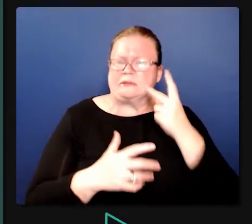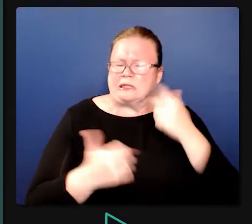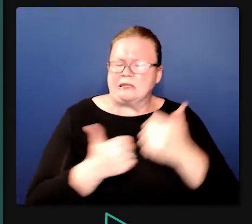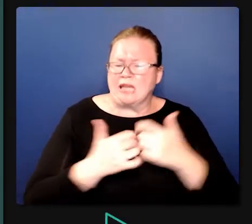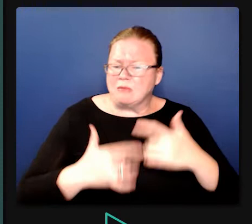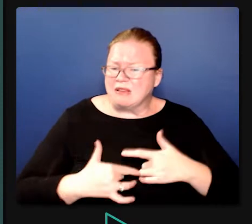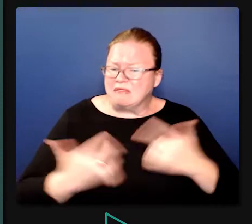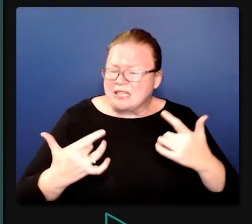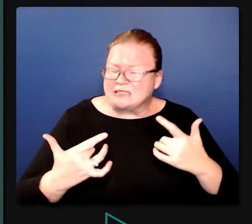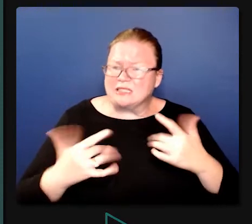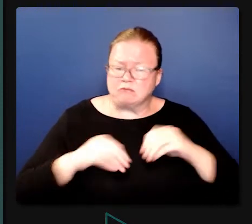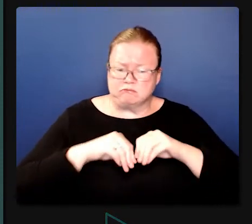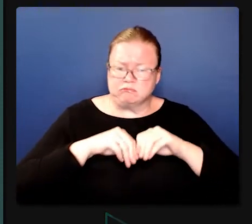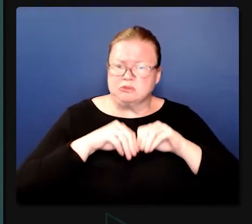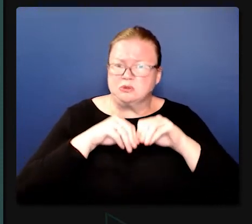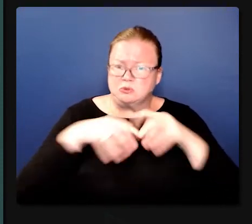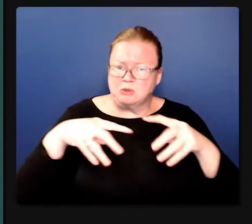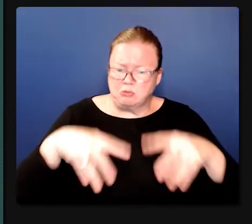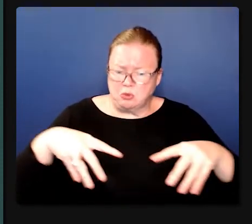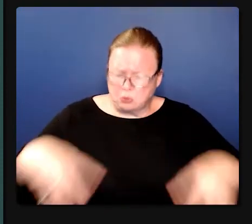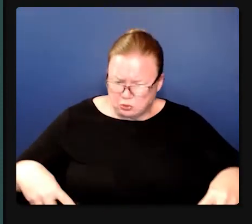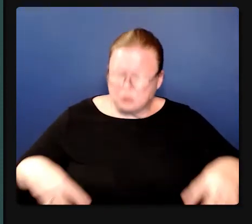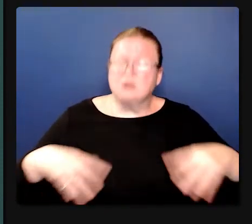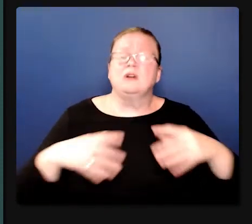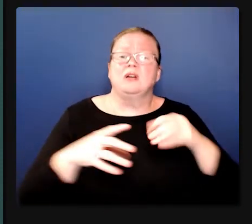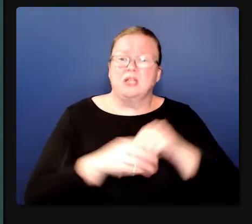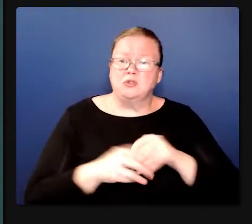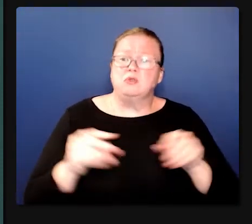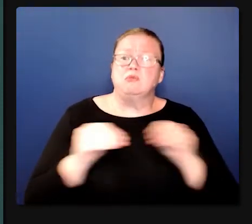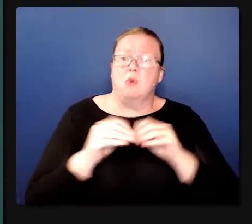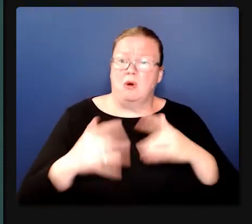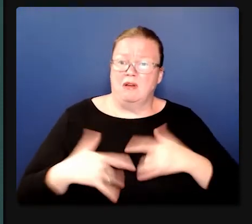and distribute them farther down into more Event Hubs,